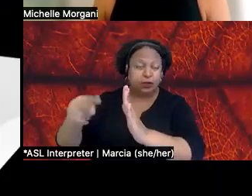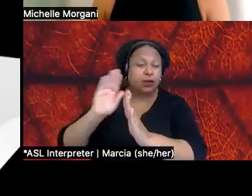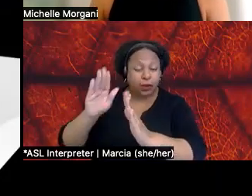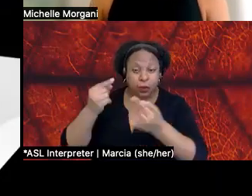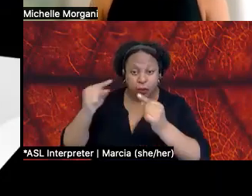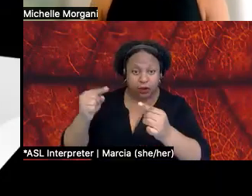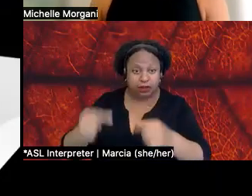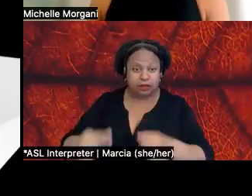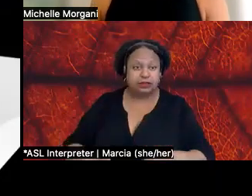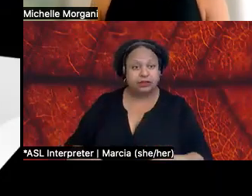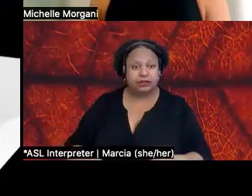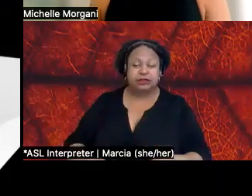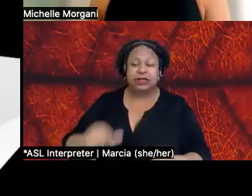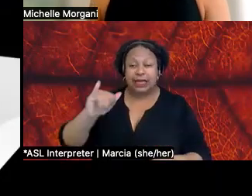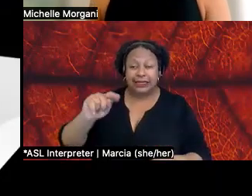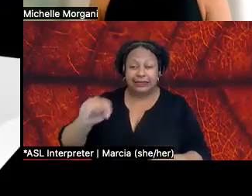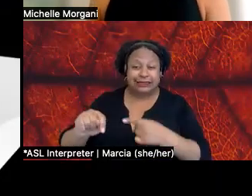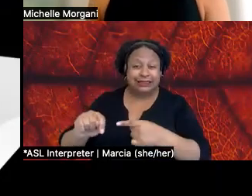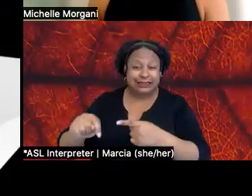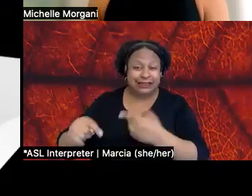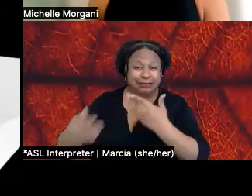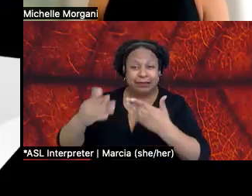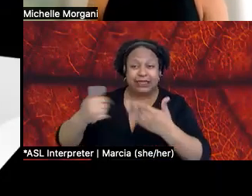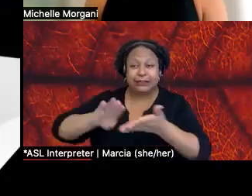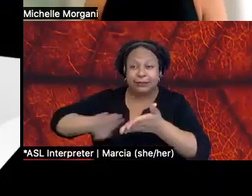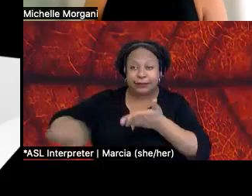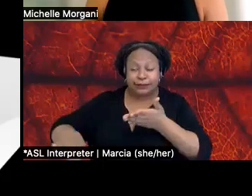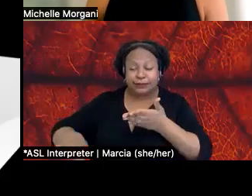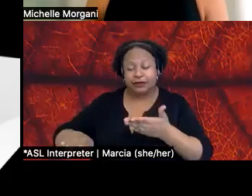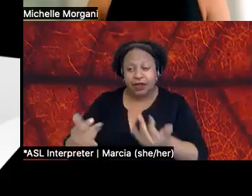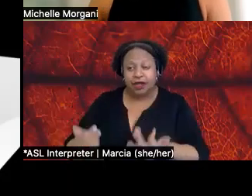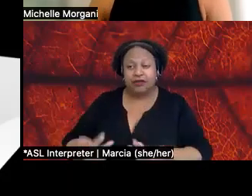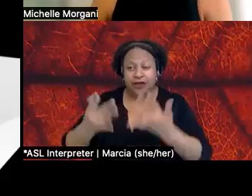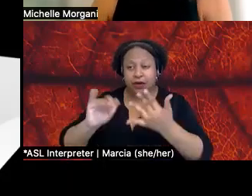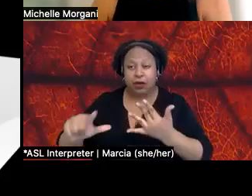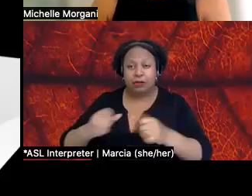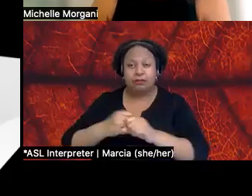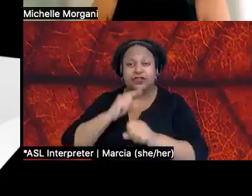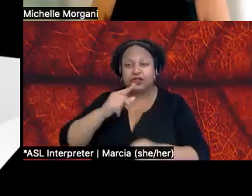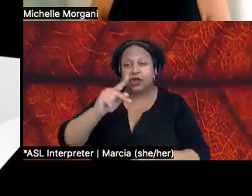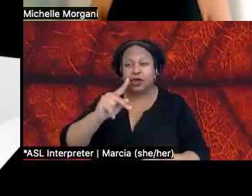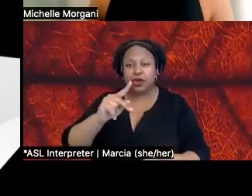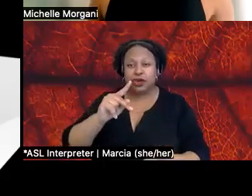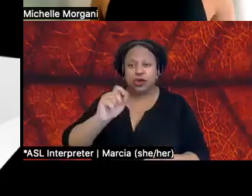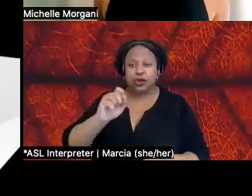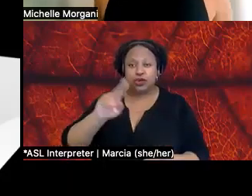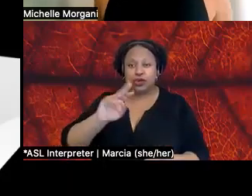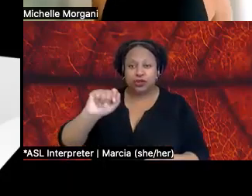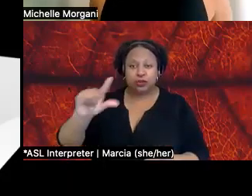firewall to allow Kurzweil 3000 to establish its credentialing process.